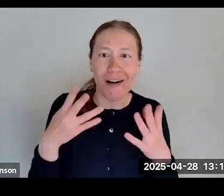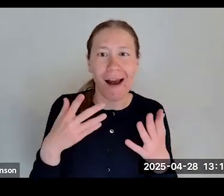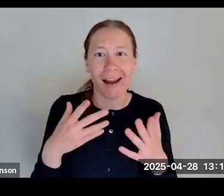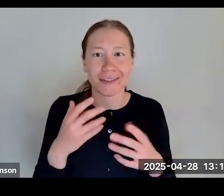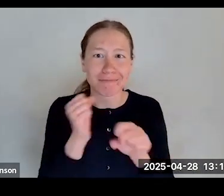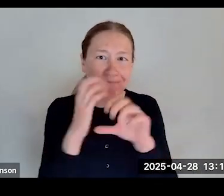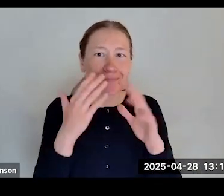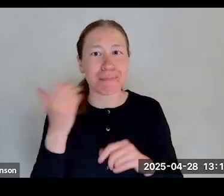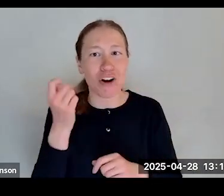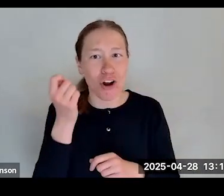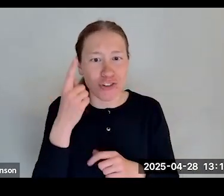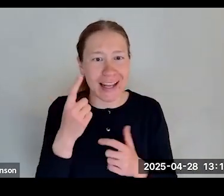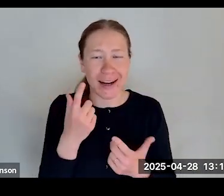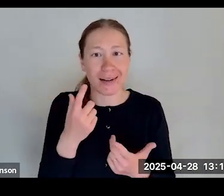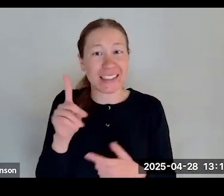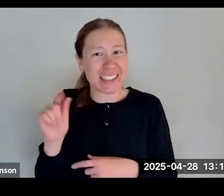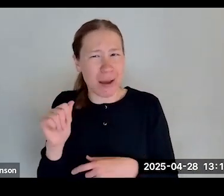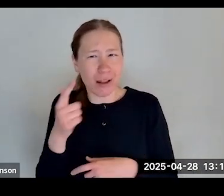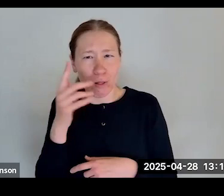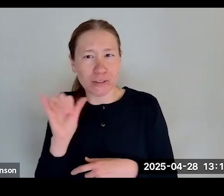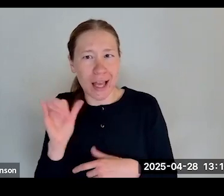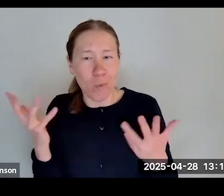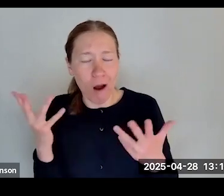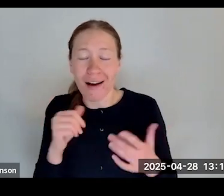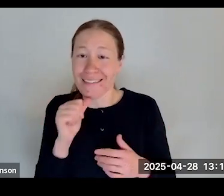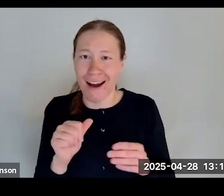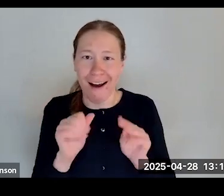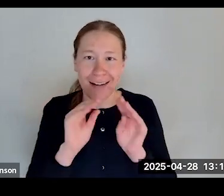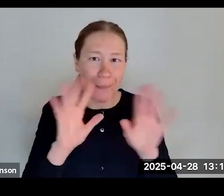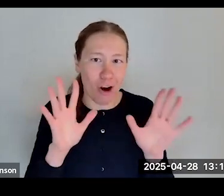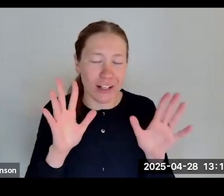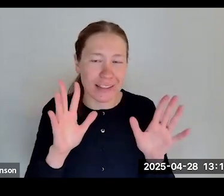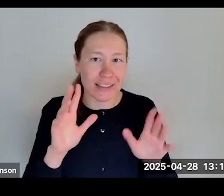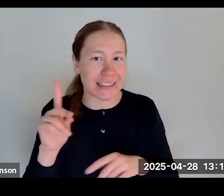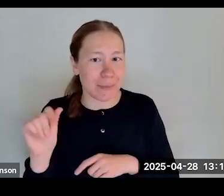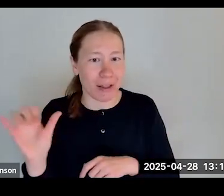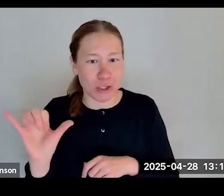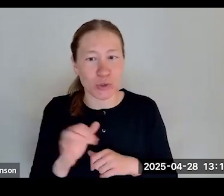more specifically a non-apparent condition, some of the limitations these employees may experience,